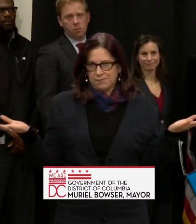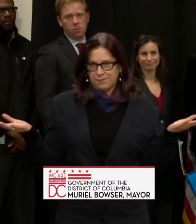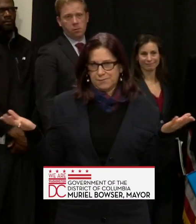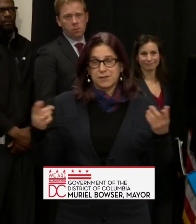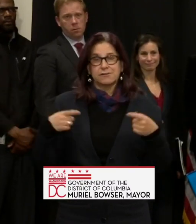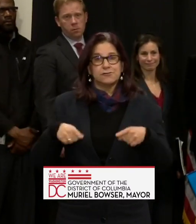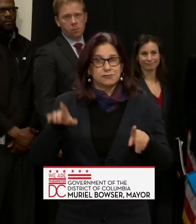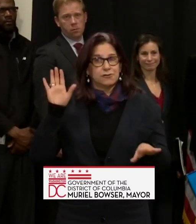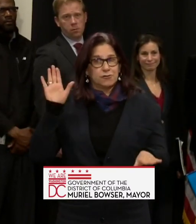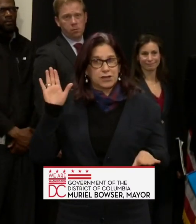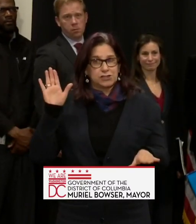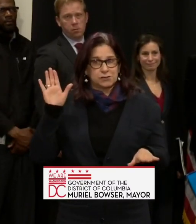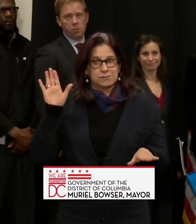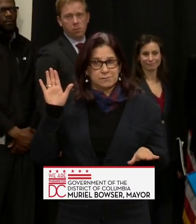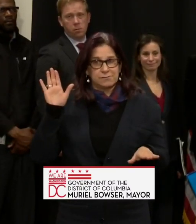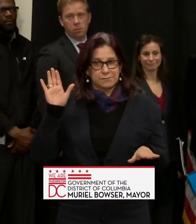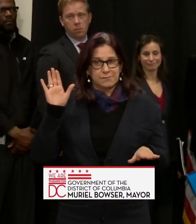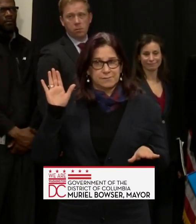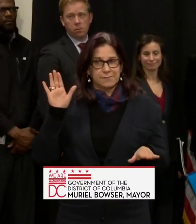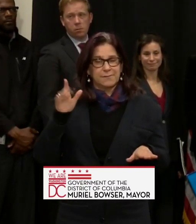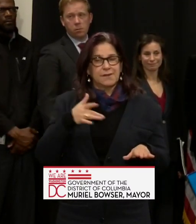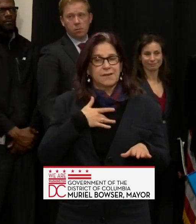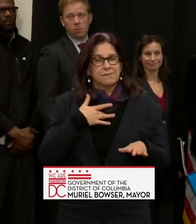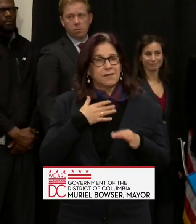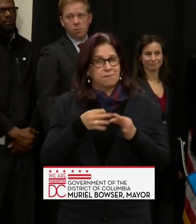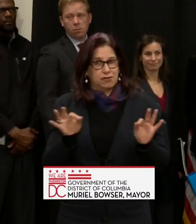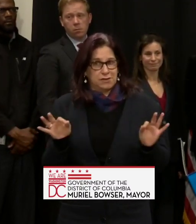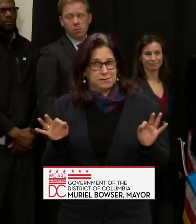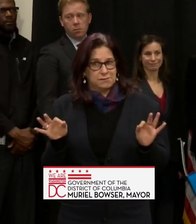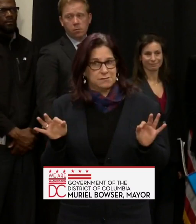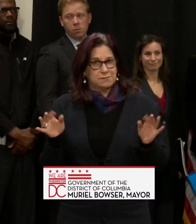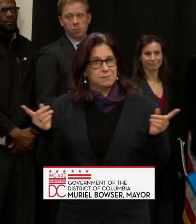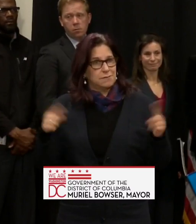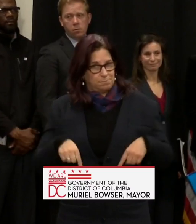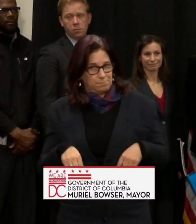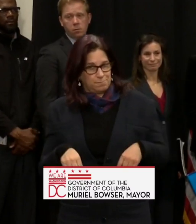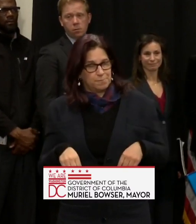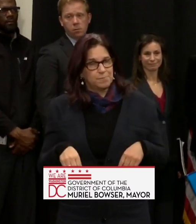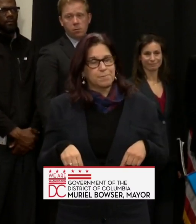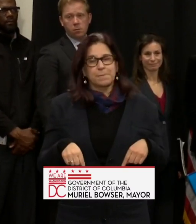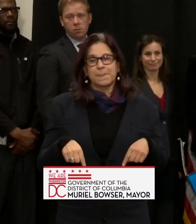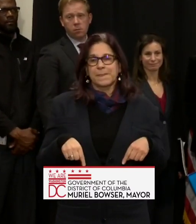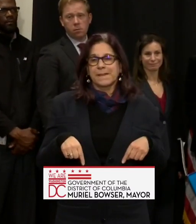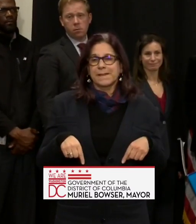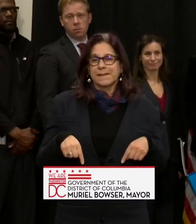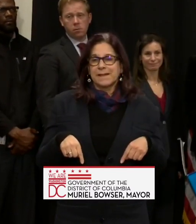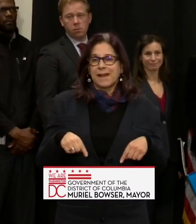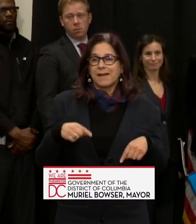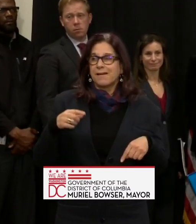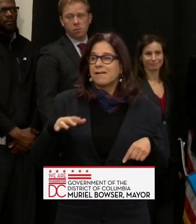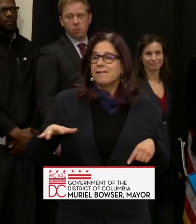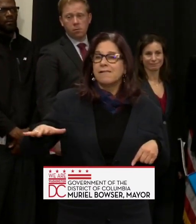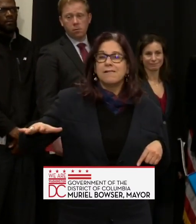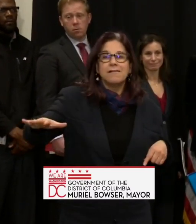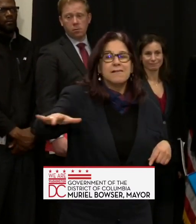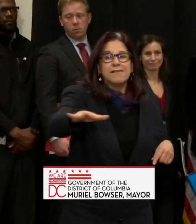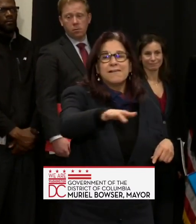SO FEEL FREE ON NOT ONLY TO COME IN THE CORE THAT'S OUTSIDE OF THE PERIMETER BUT ALSO TO GO AROUND WASHINGTON, D.C., AND TO